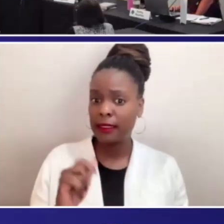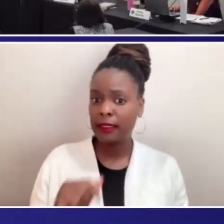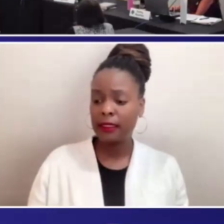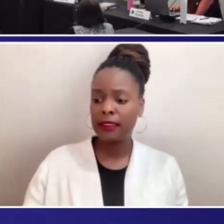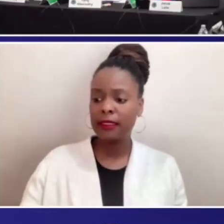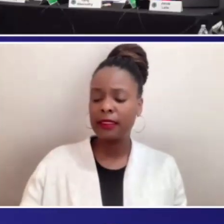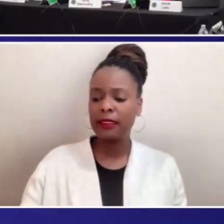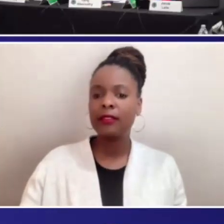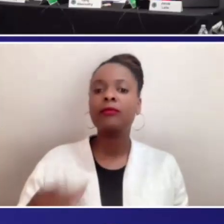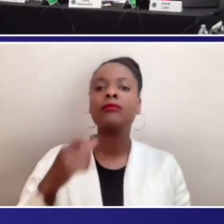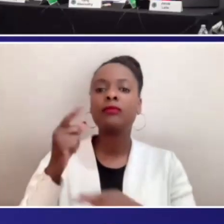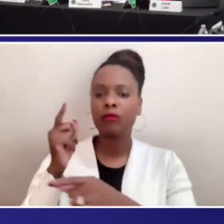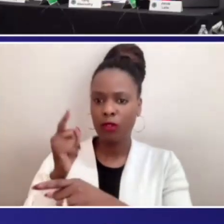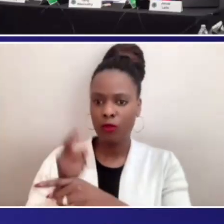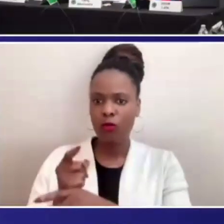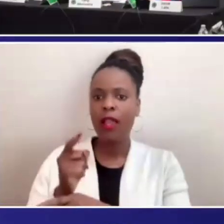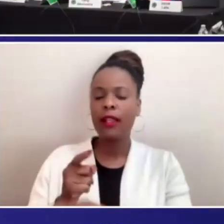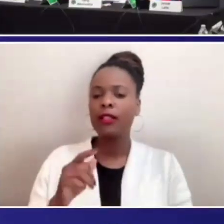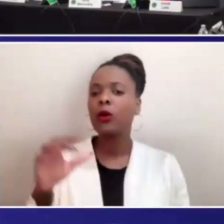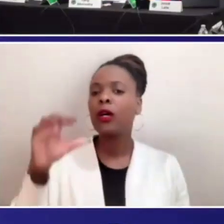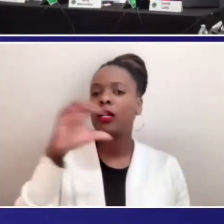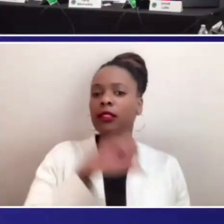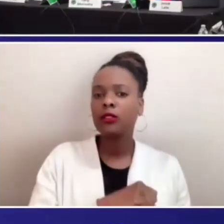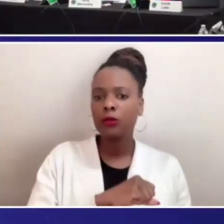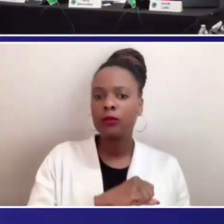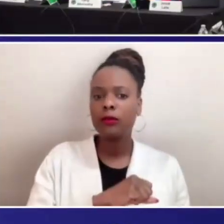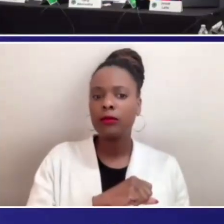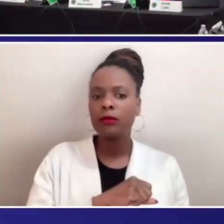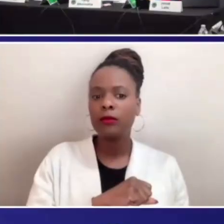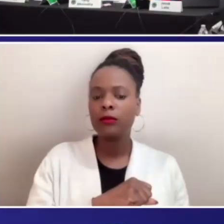Correct. Which, which would assume that there are -- we're looking at both authorities.